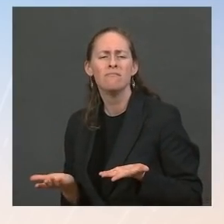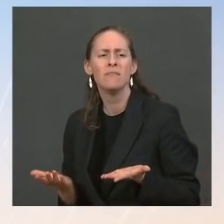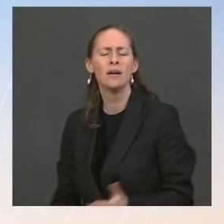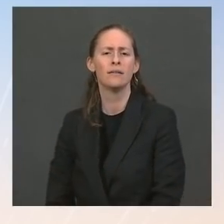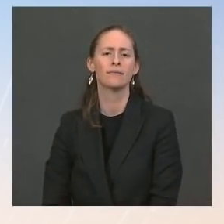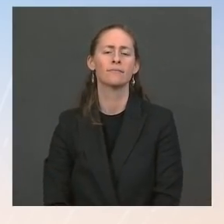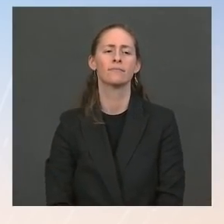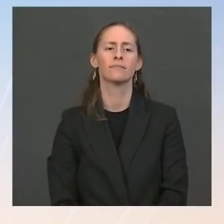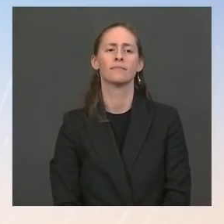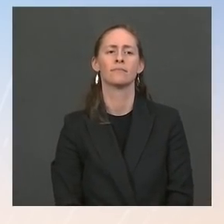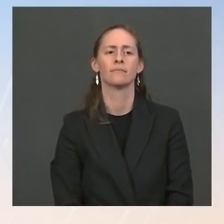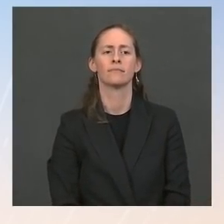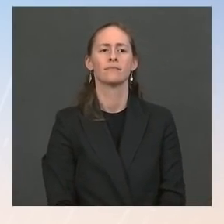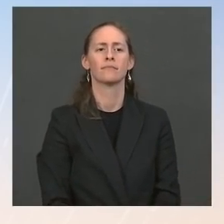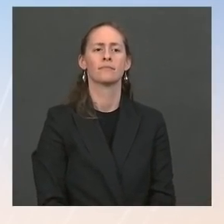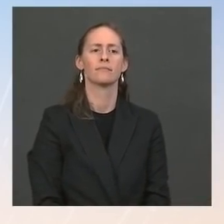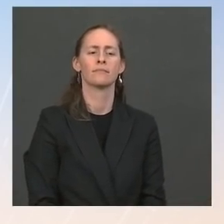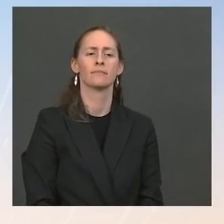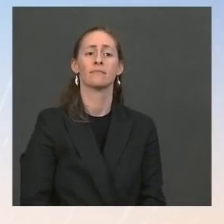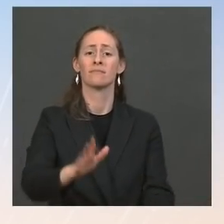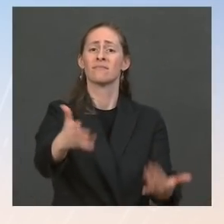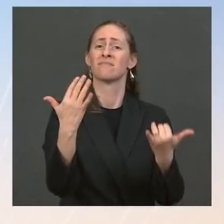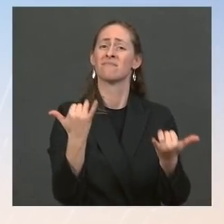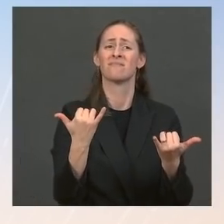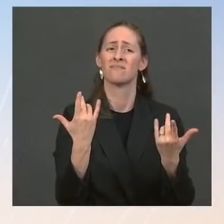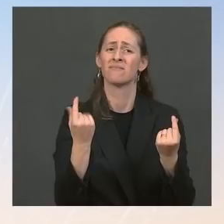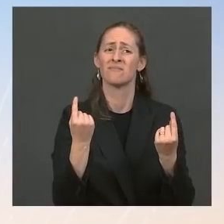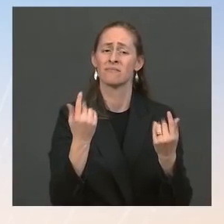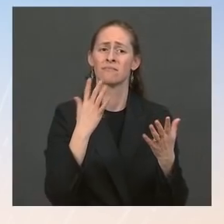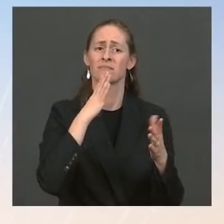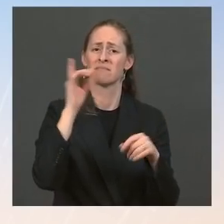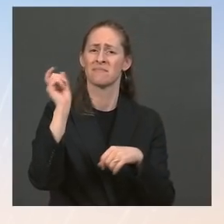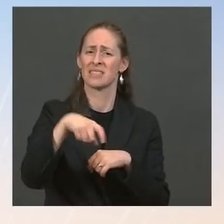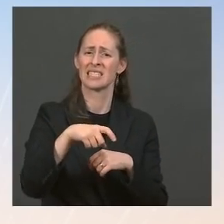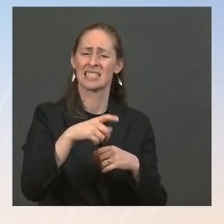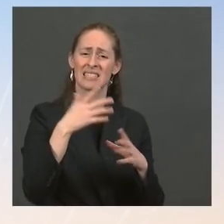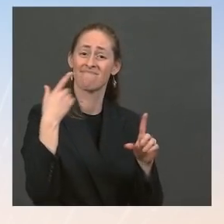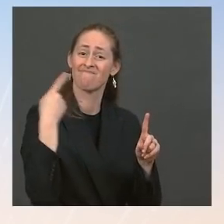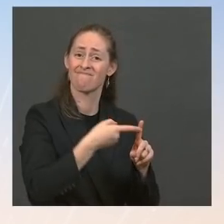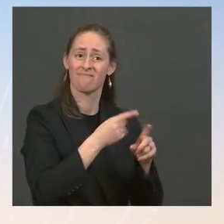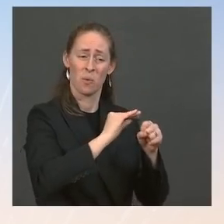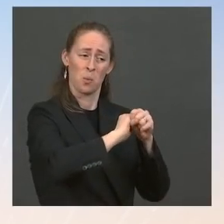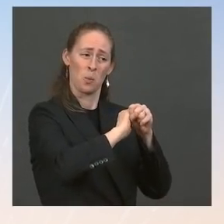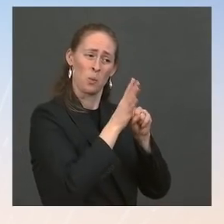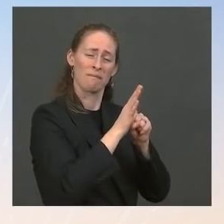that the President can do is help get COVID under control. That, we know, is the root cause of inflation